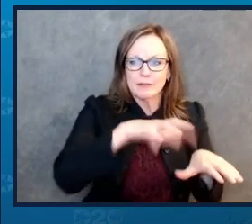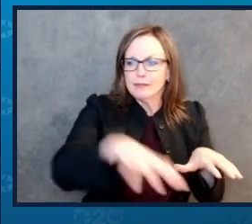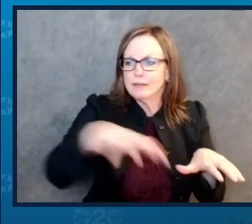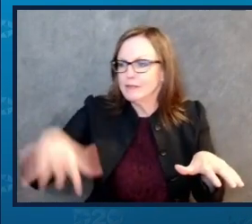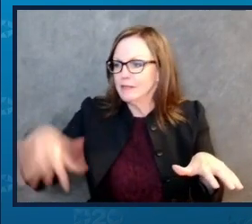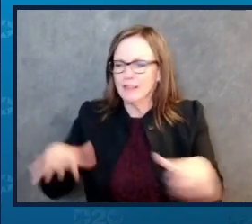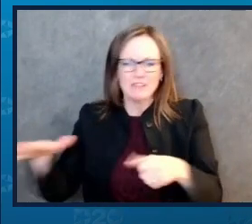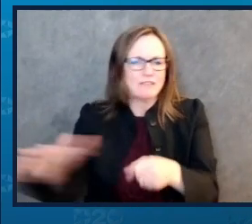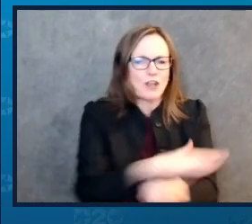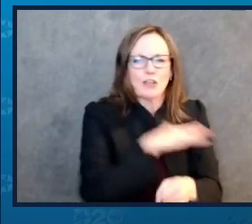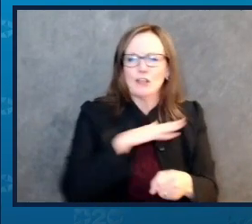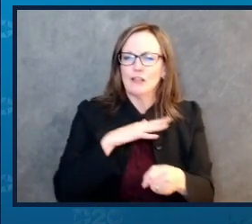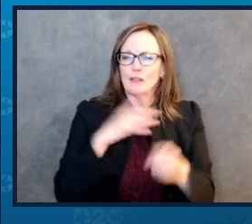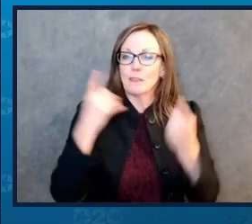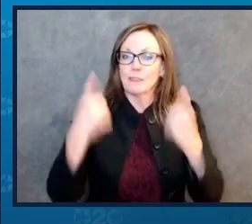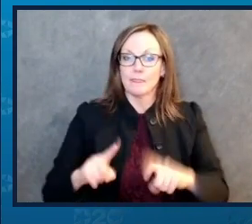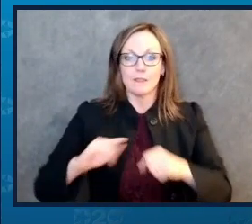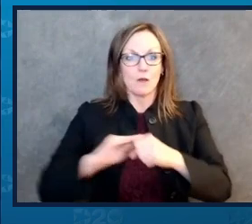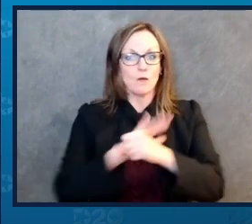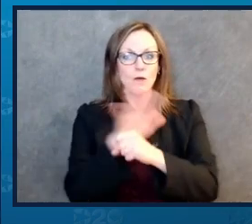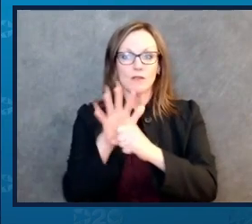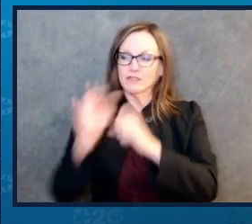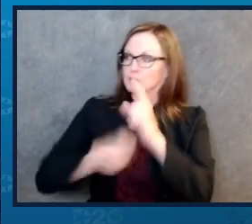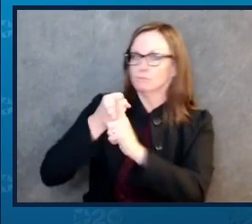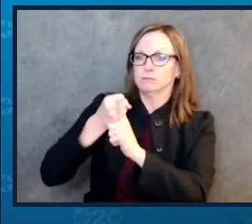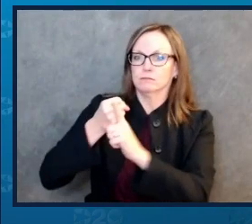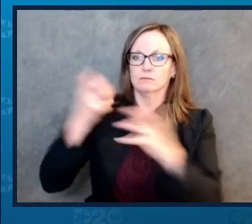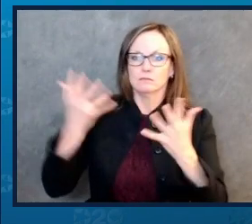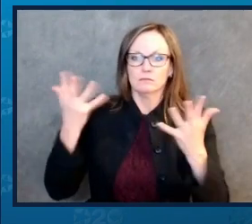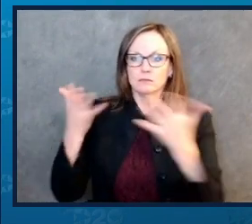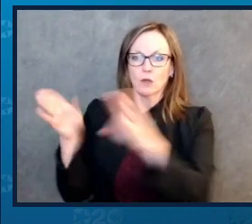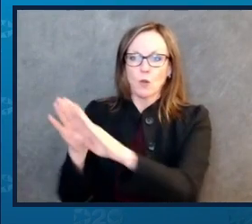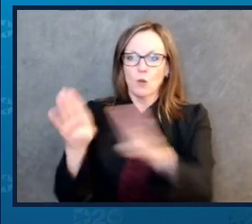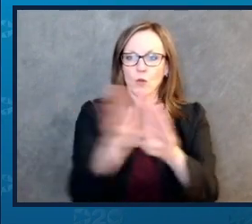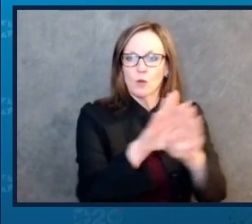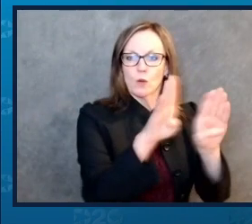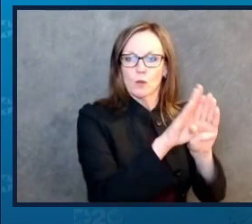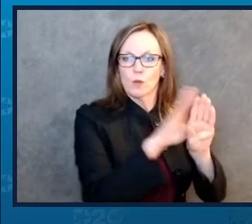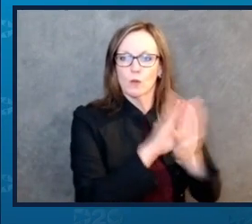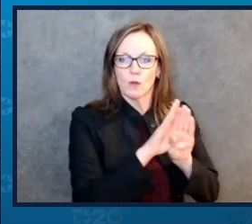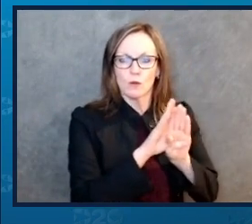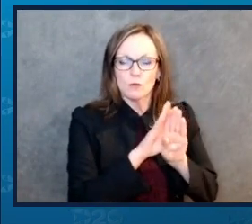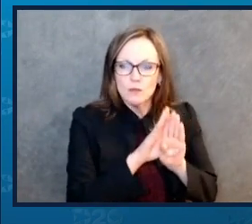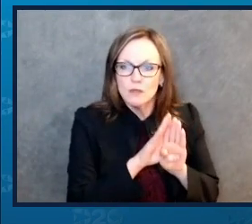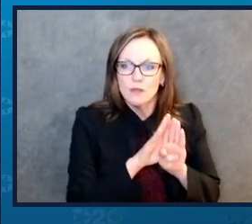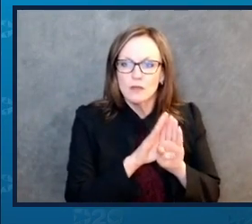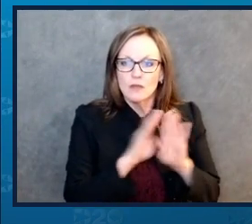THE VIRUS WAS ANNOUNCED AS A GLOBAL PANDEMIC? IS REALLY, REALLY SAD TO SEE.